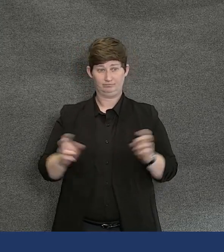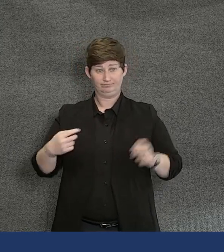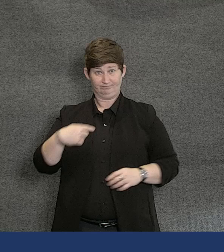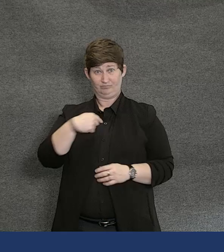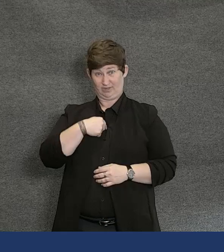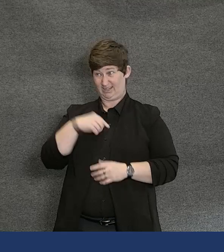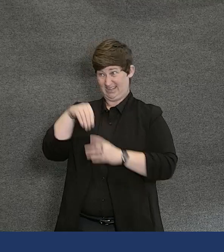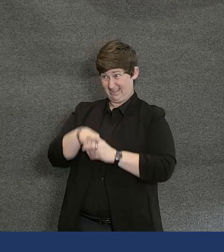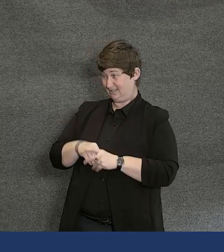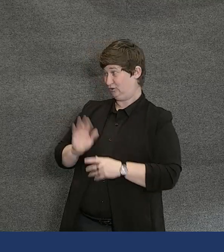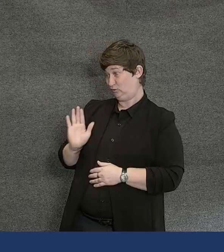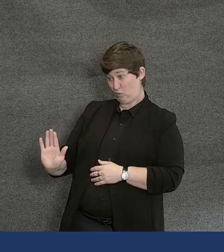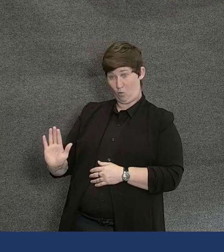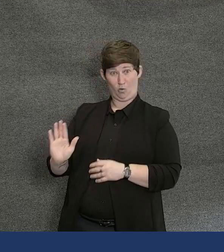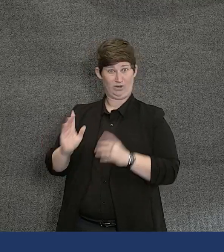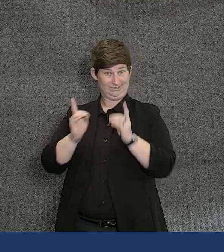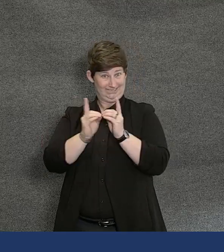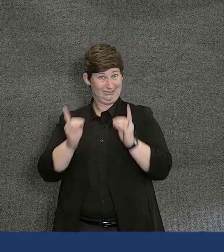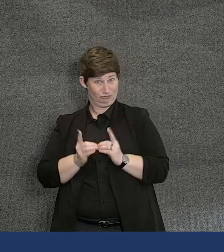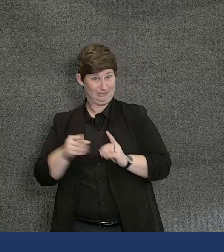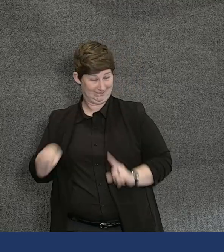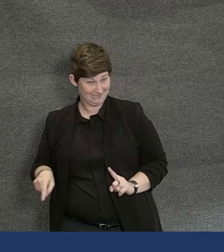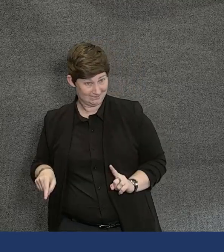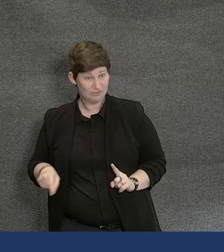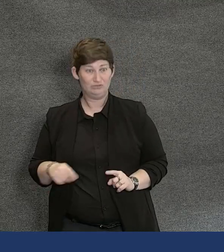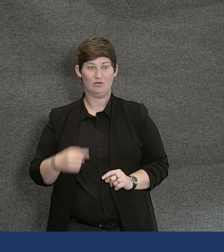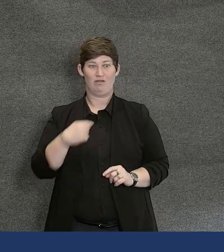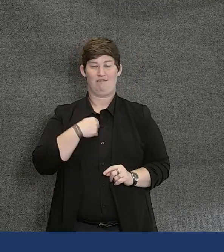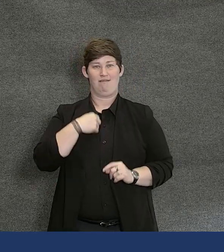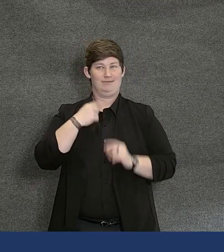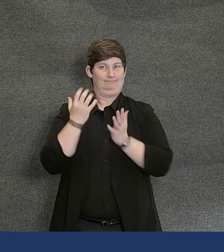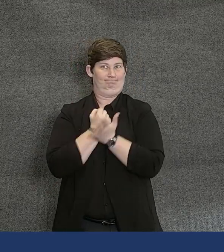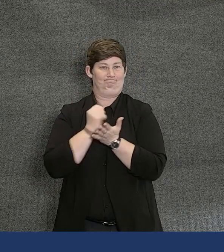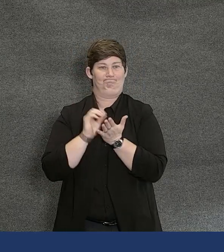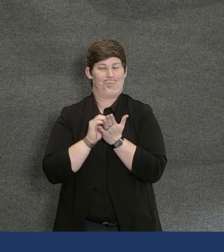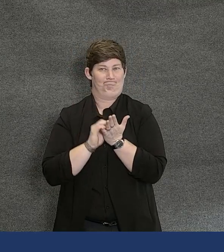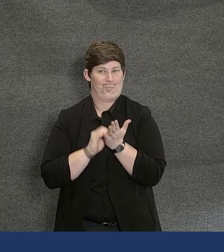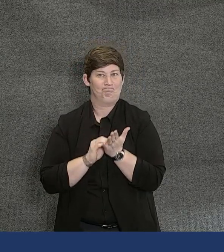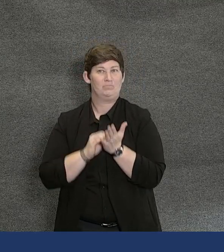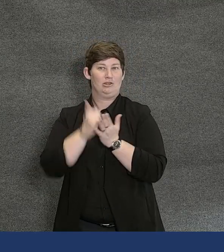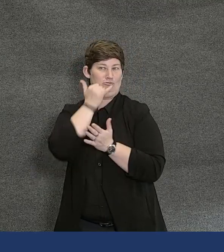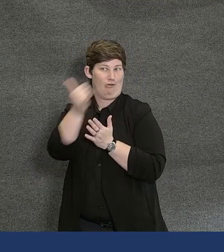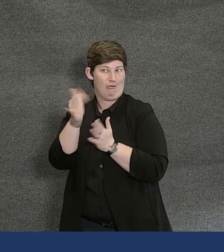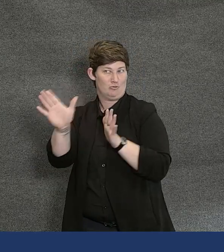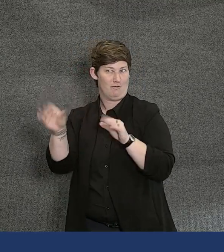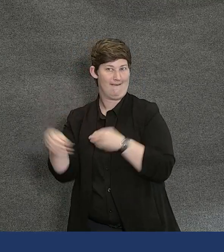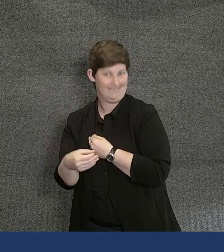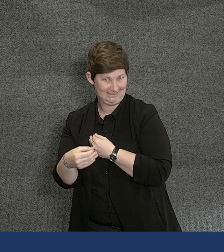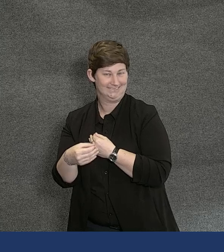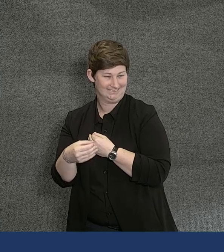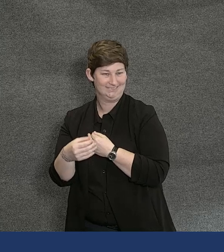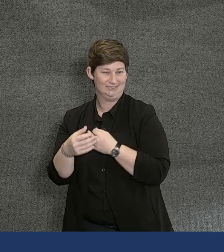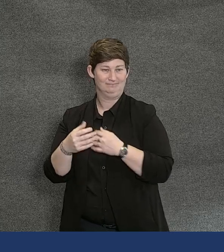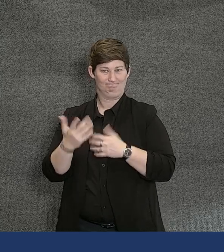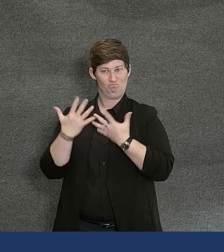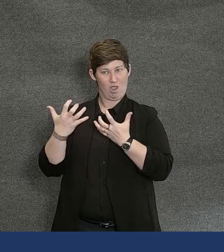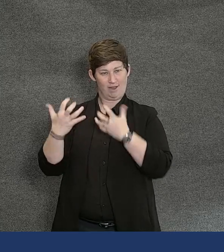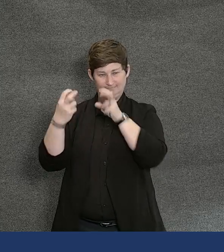So I wrote myself a post-it to call his office today so that I can have a sit-down meeting with Representative